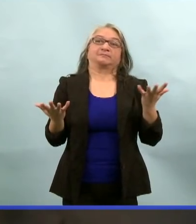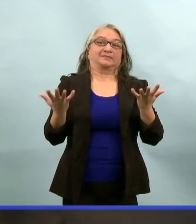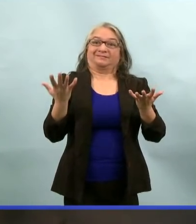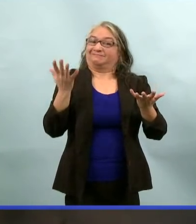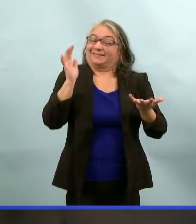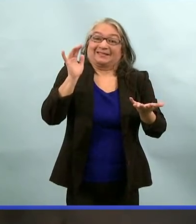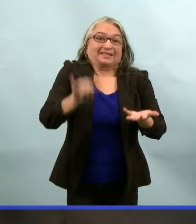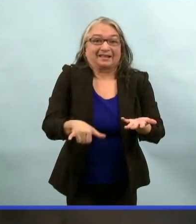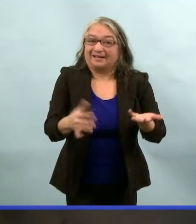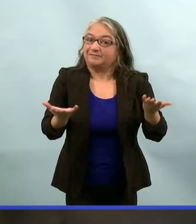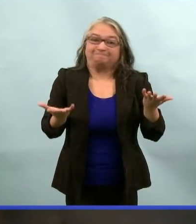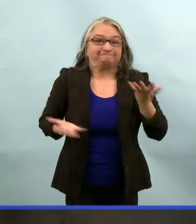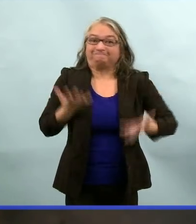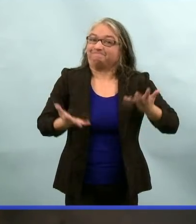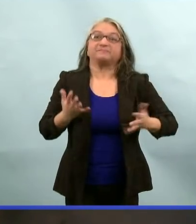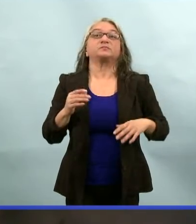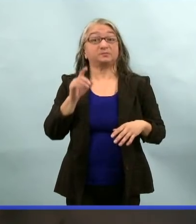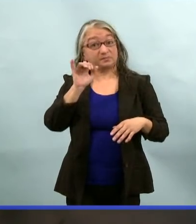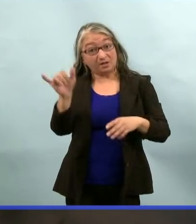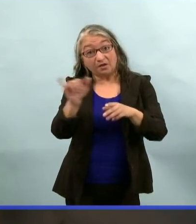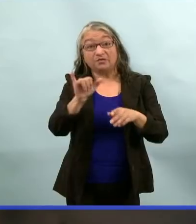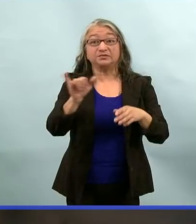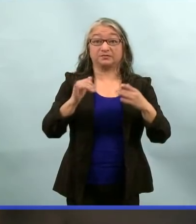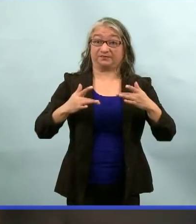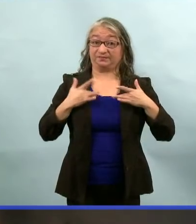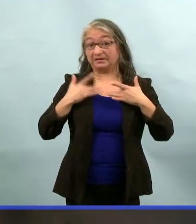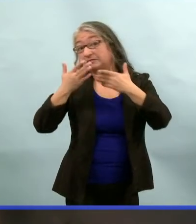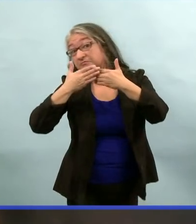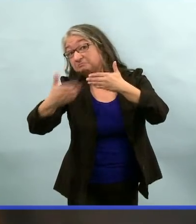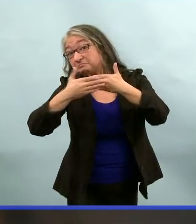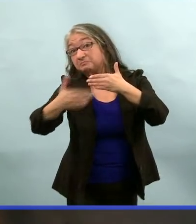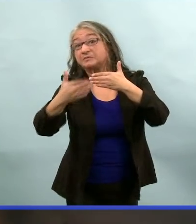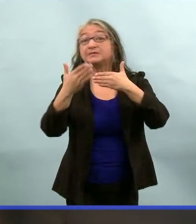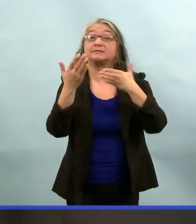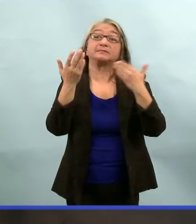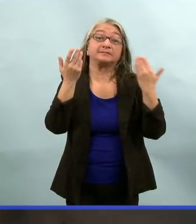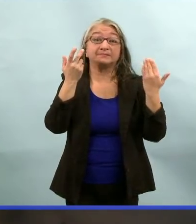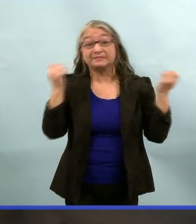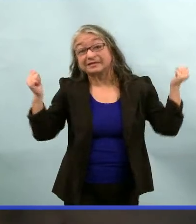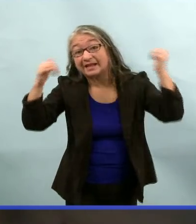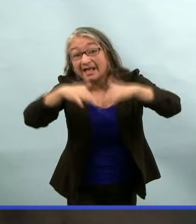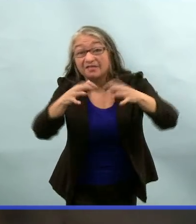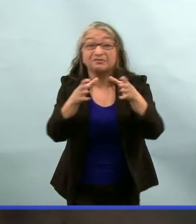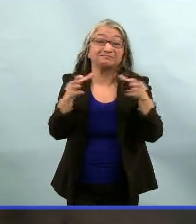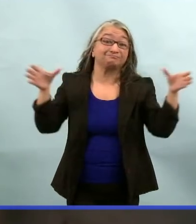gathering together with friends and loved ones i want to acknowledge this concern and anxiety and